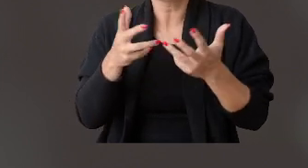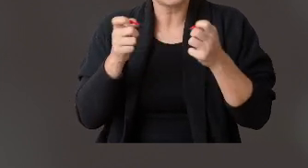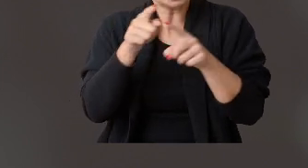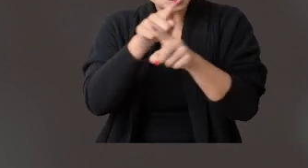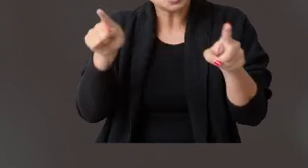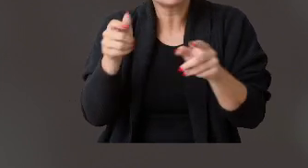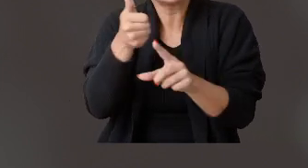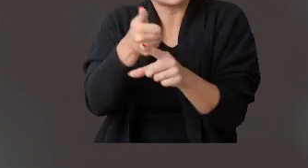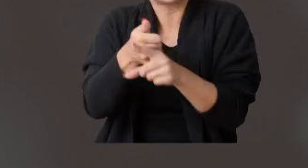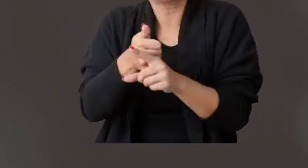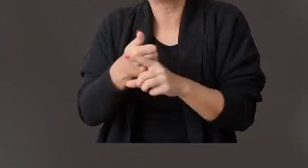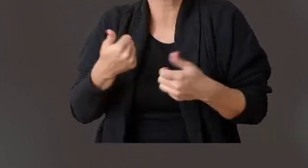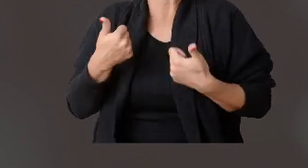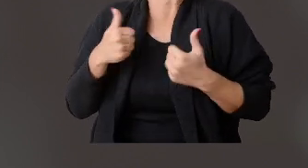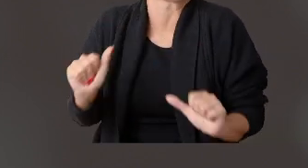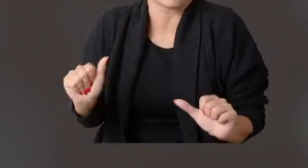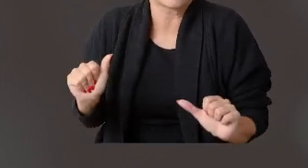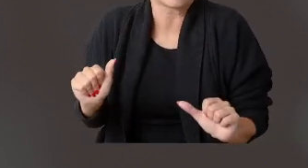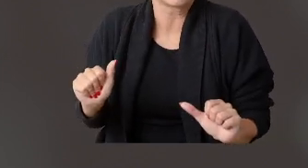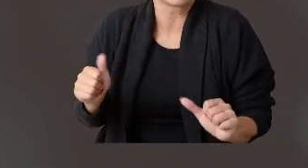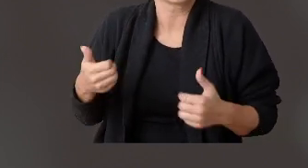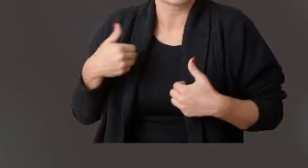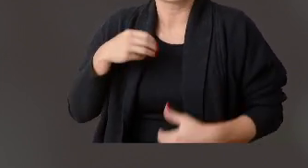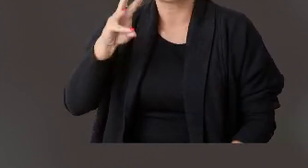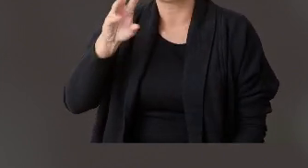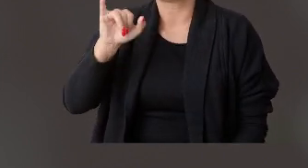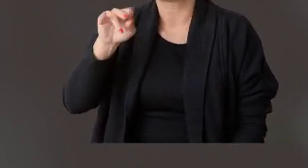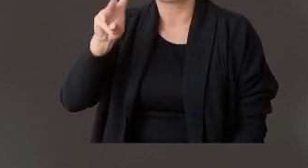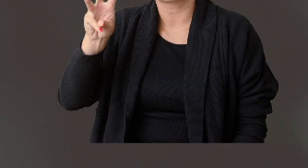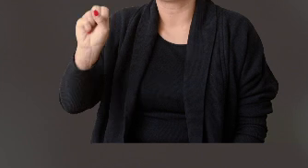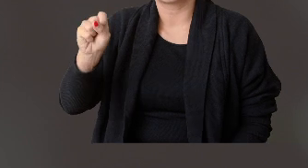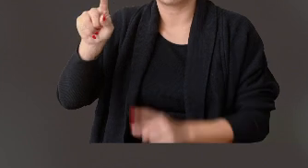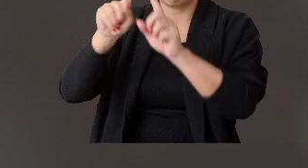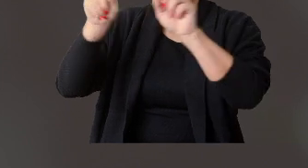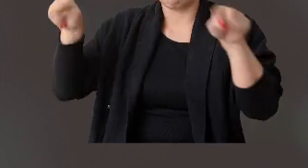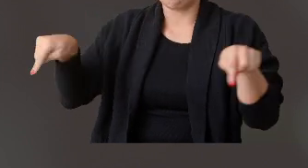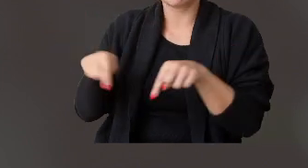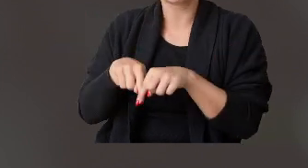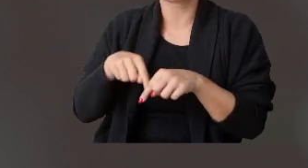all of these features in Windows. There is a neat shortcut that I want you to take,